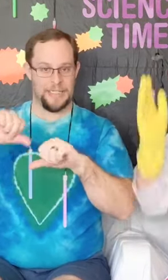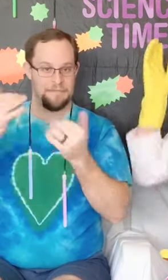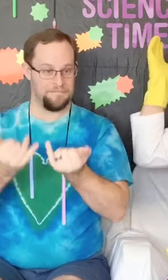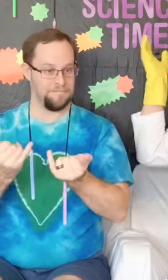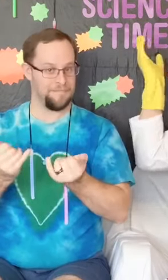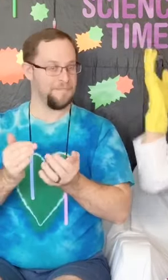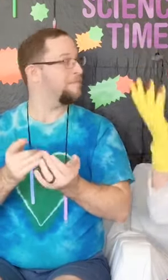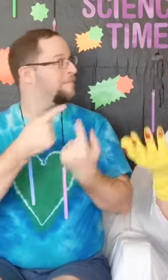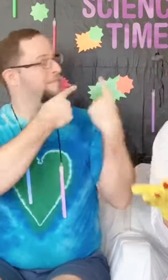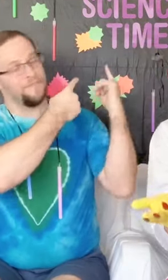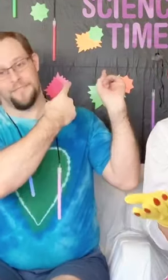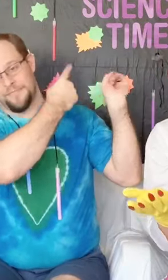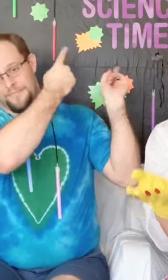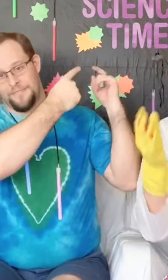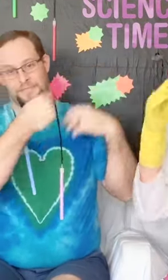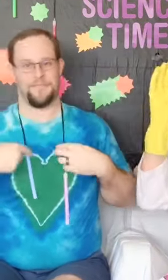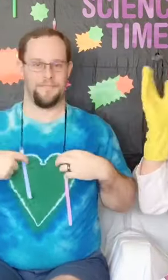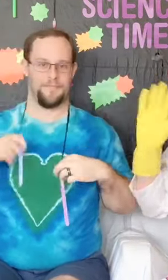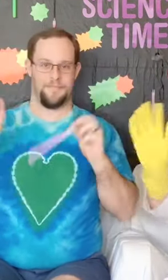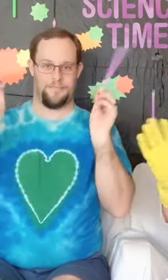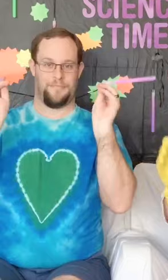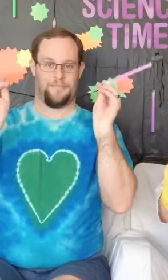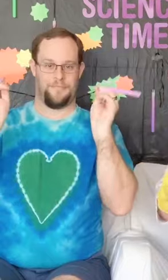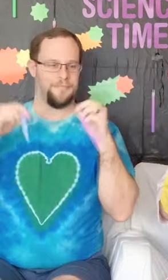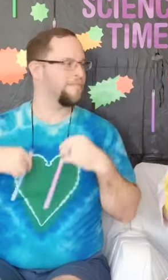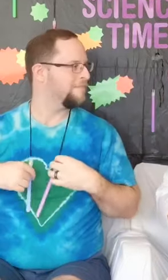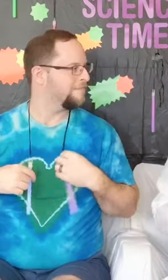got sciency things going on all around us. We're gonna do a science